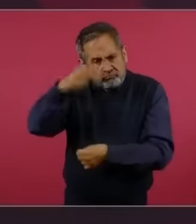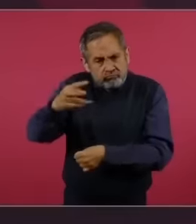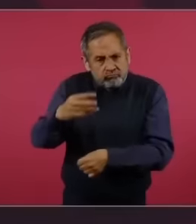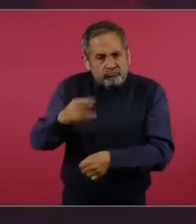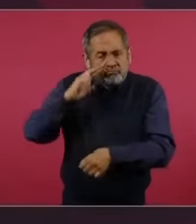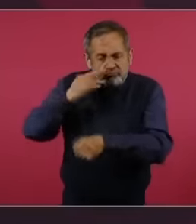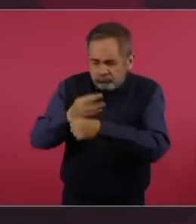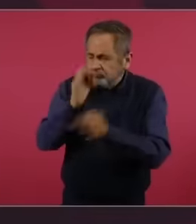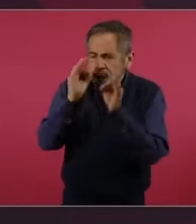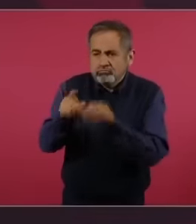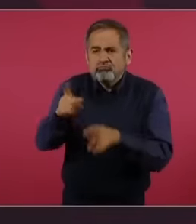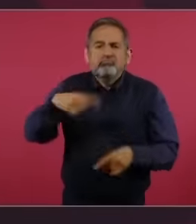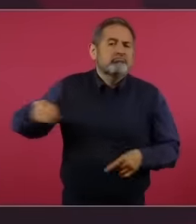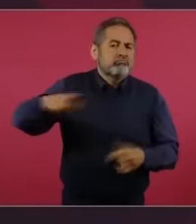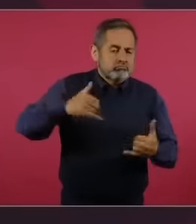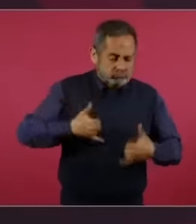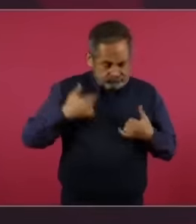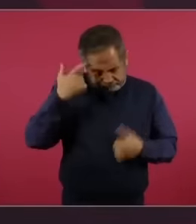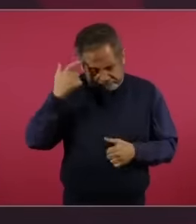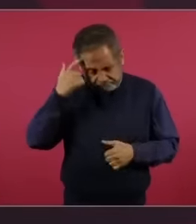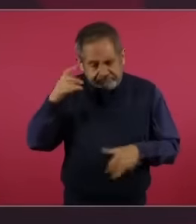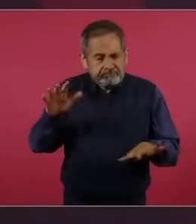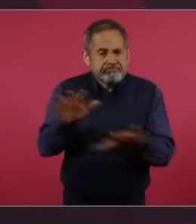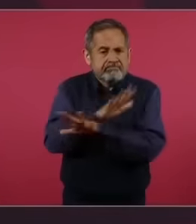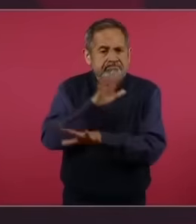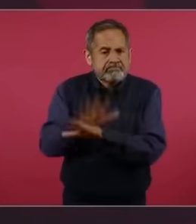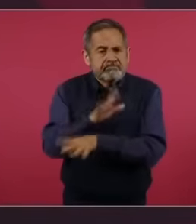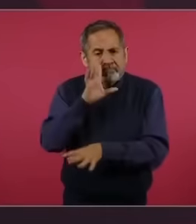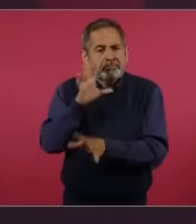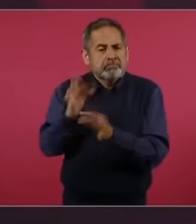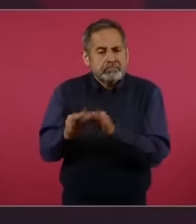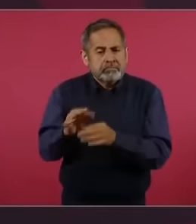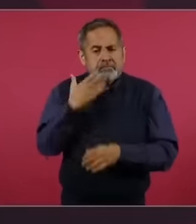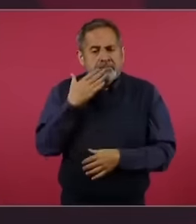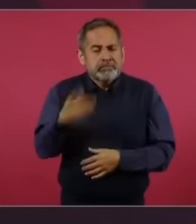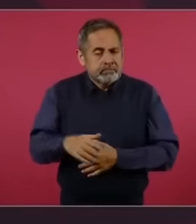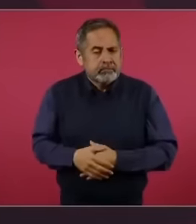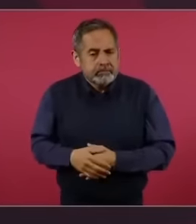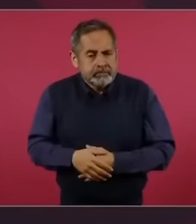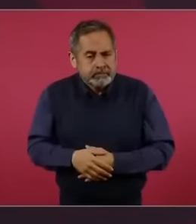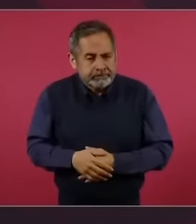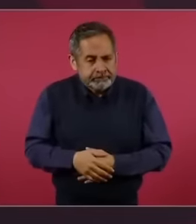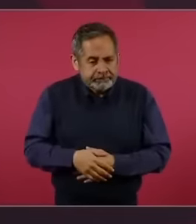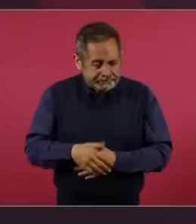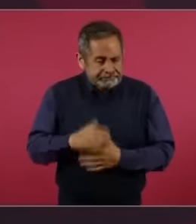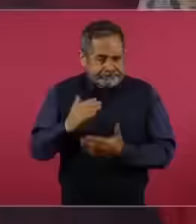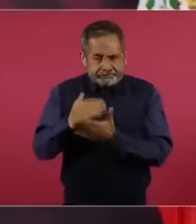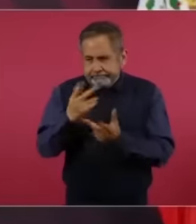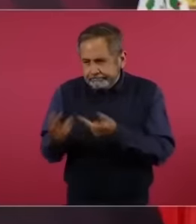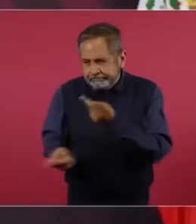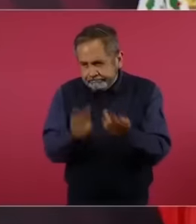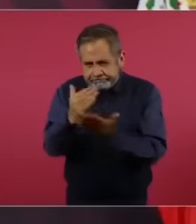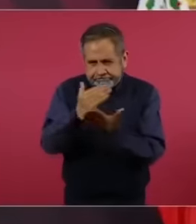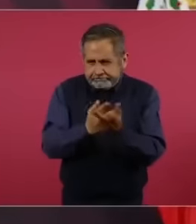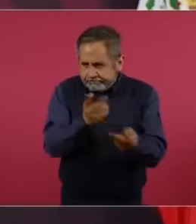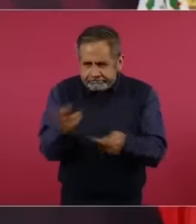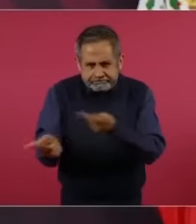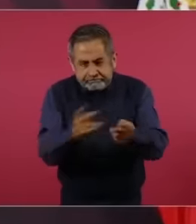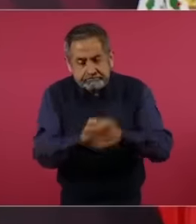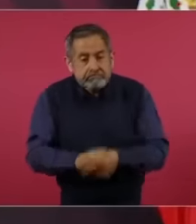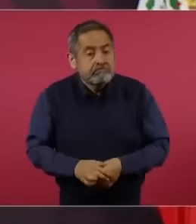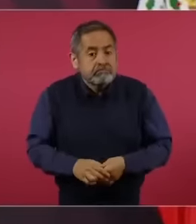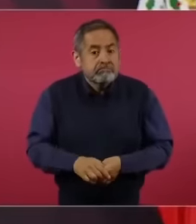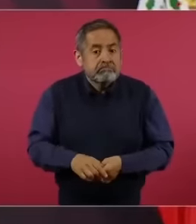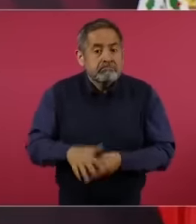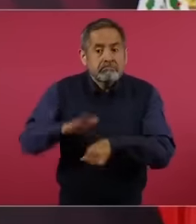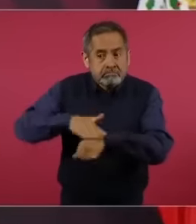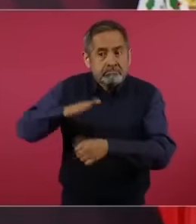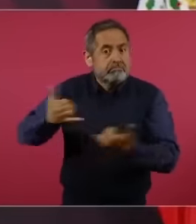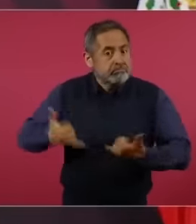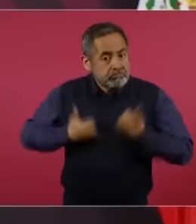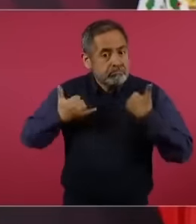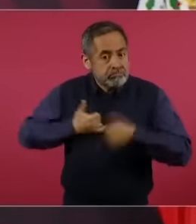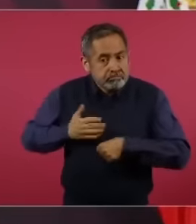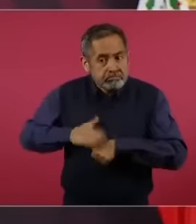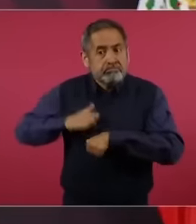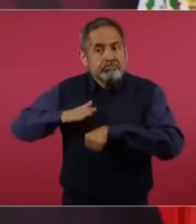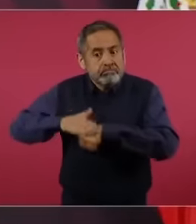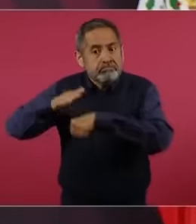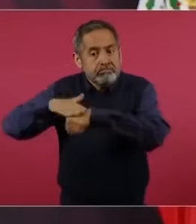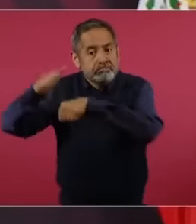change If you see the surveys where we have more support,